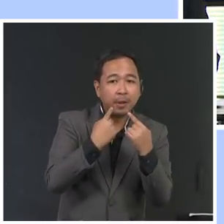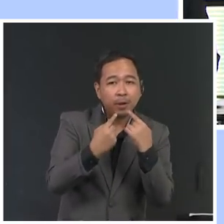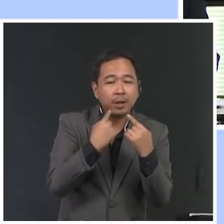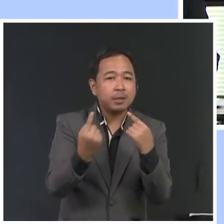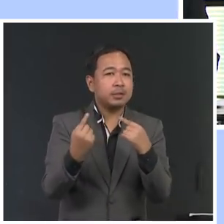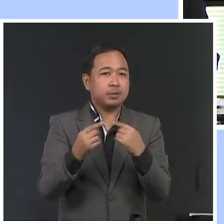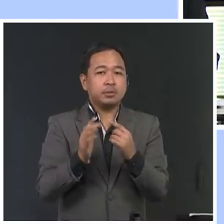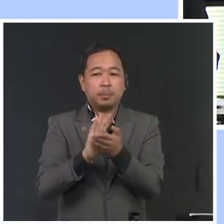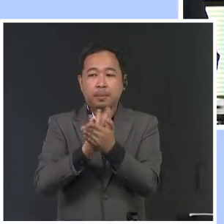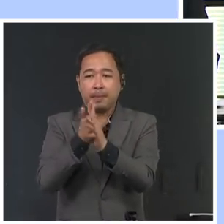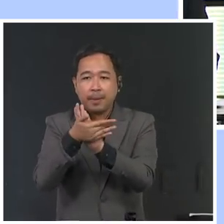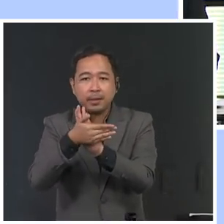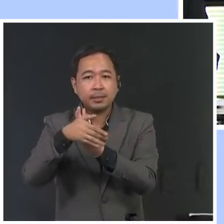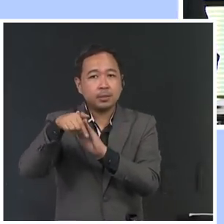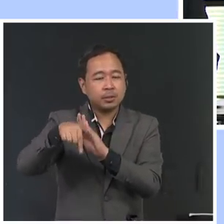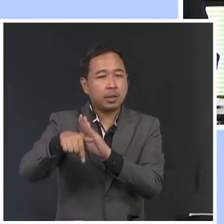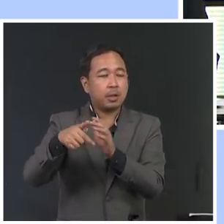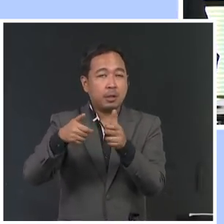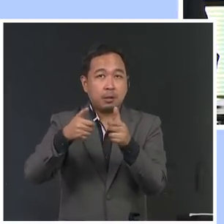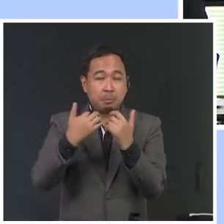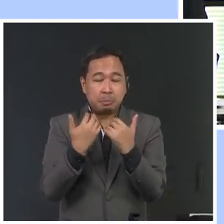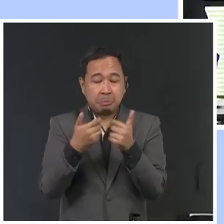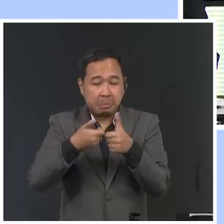adoption of the bylaws, all the initial steps that we have taken.